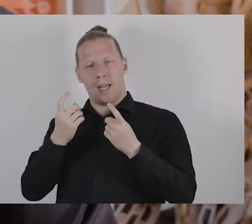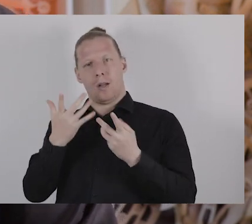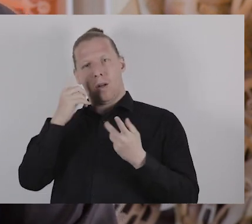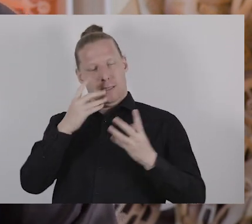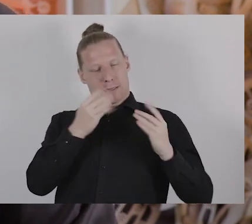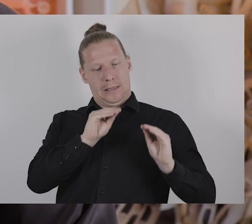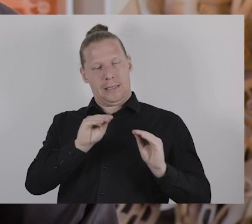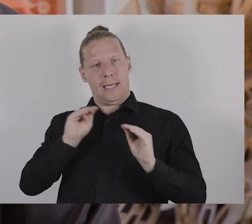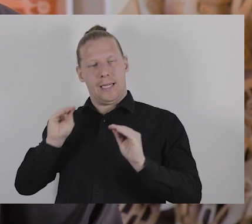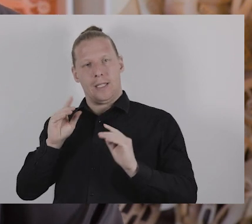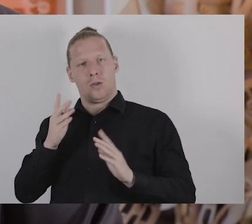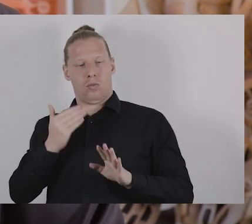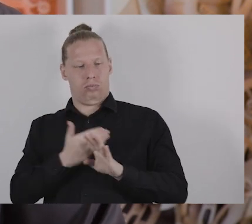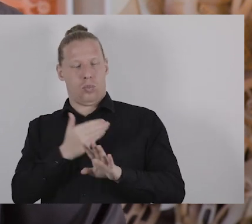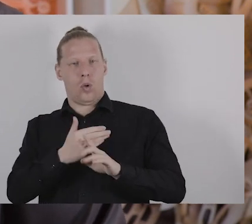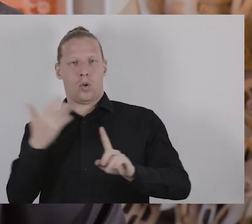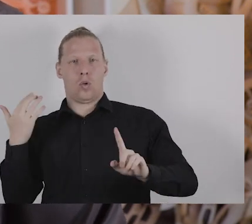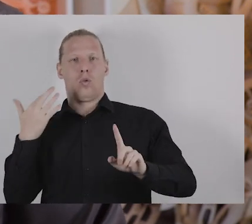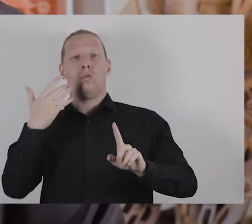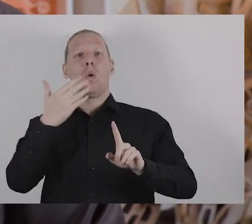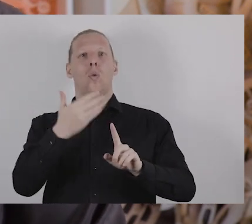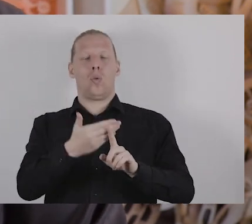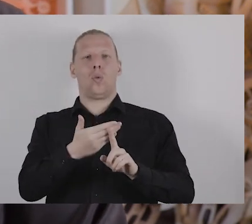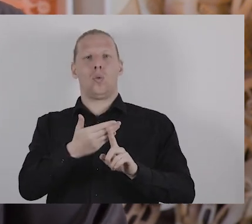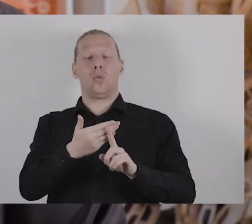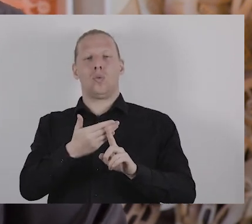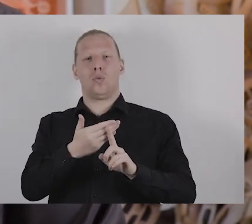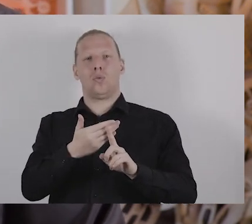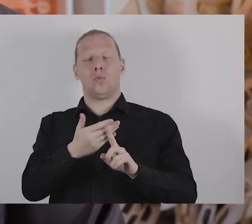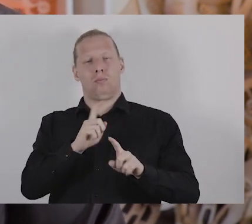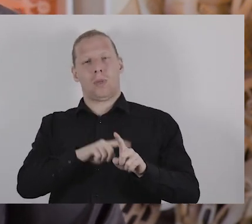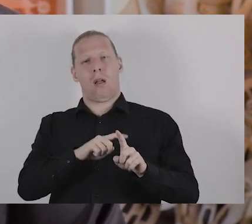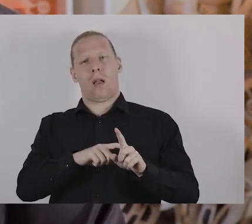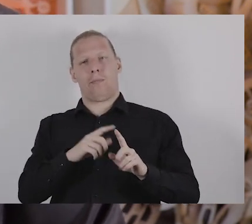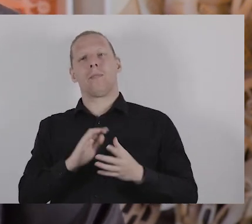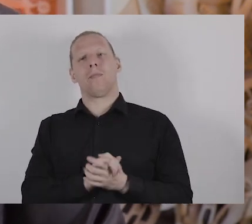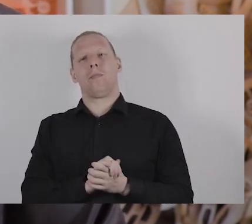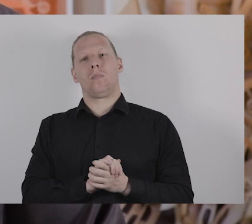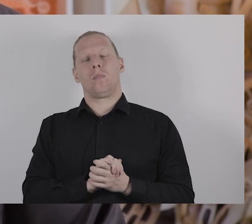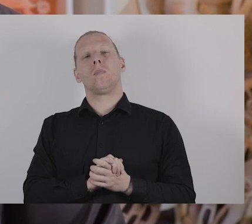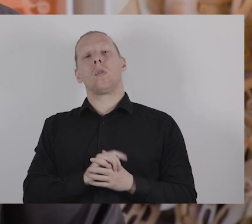teaches and has worked tirelessly throughout the years.